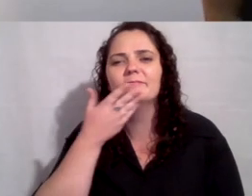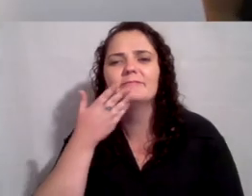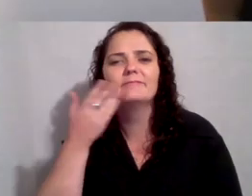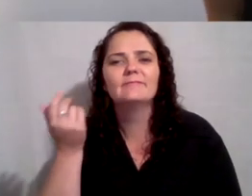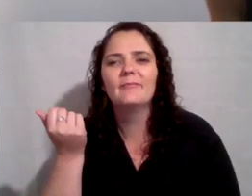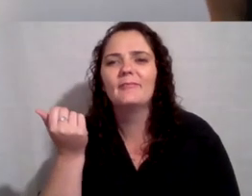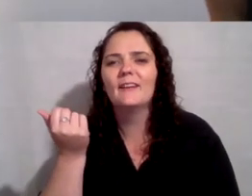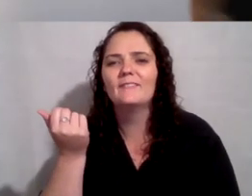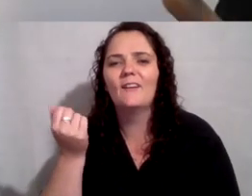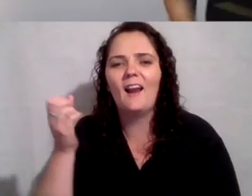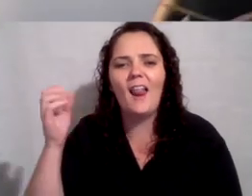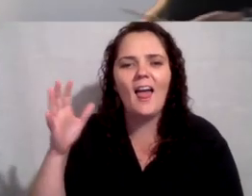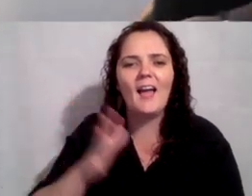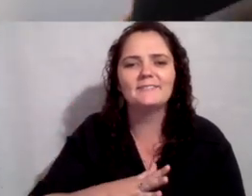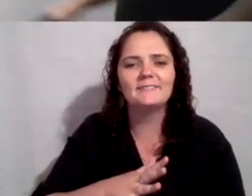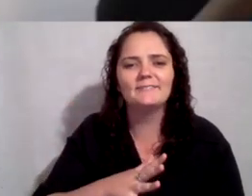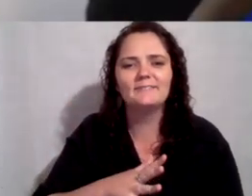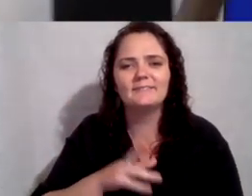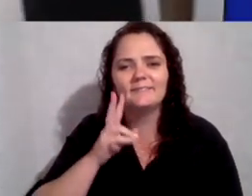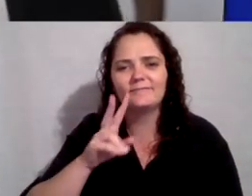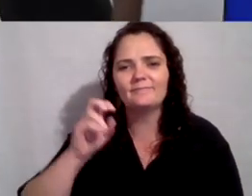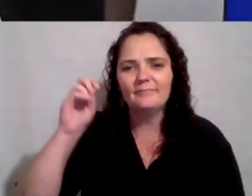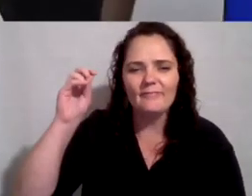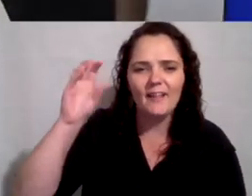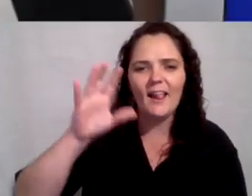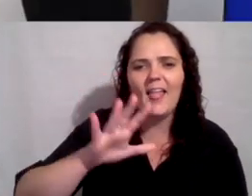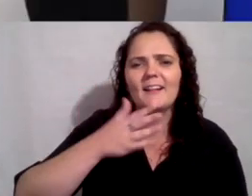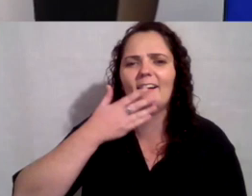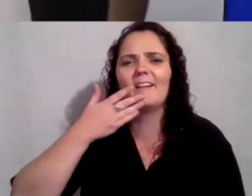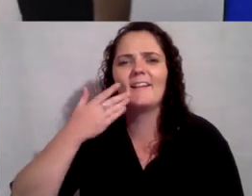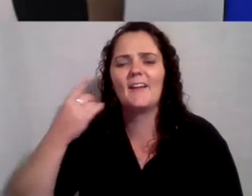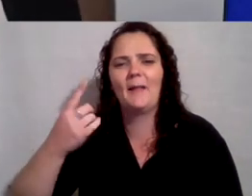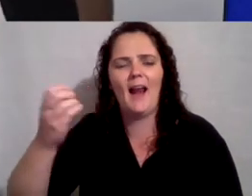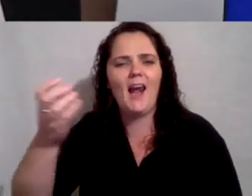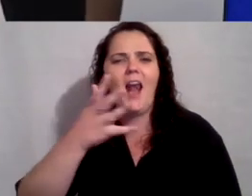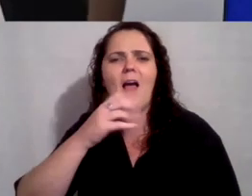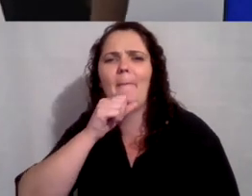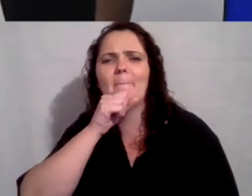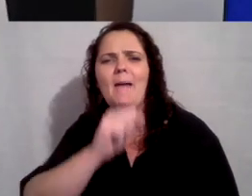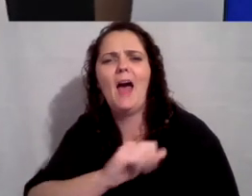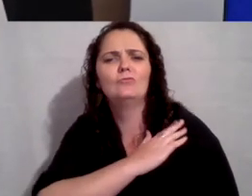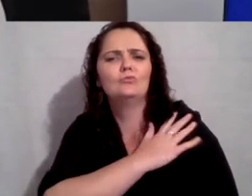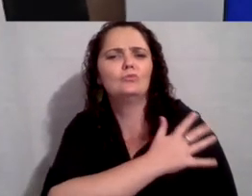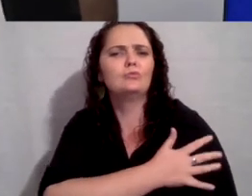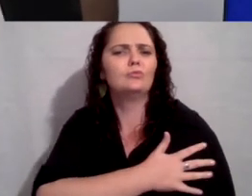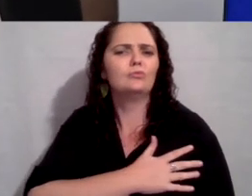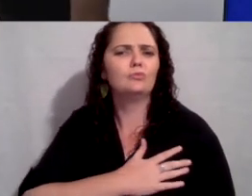Got that beautiful light, look at that light falling across Rachel's back and turning all around Atticus's shoulder,